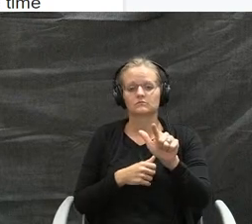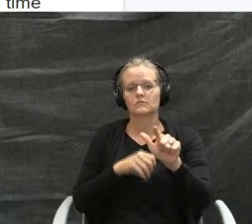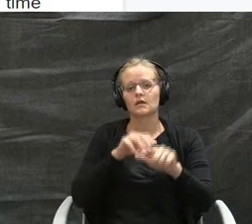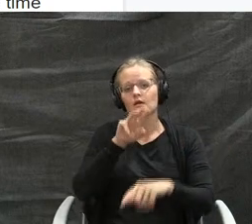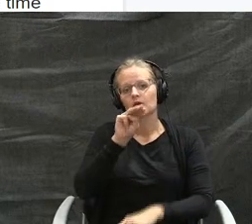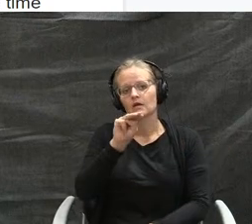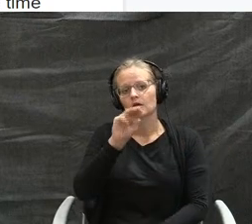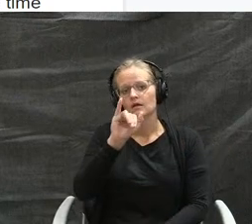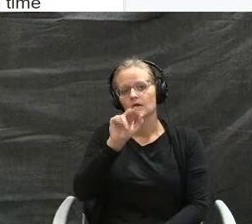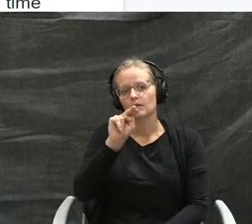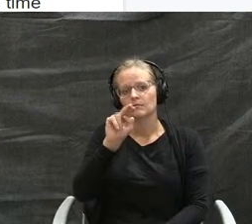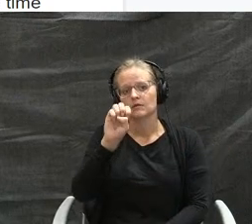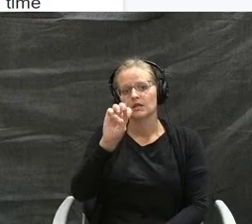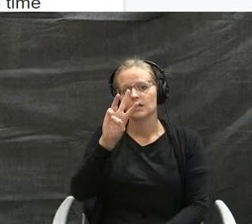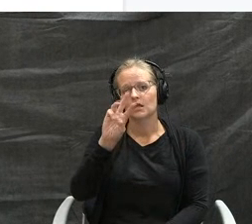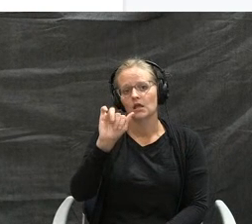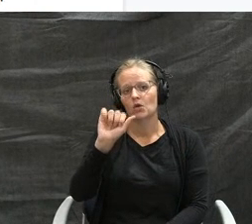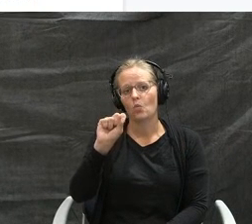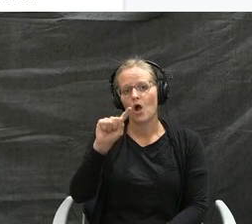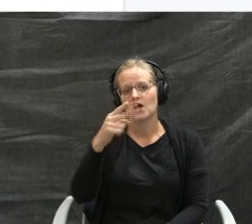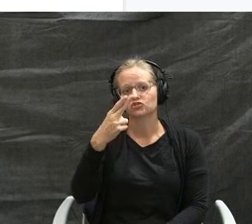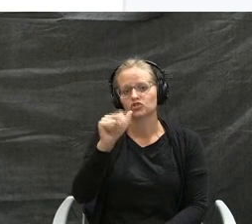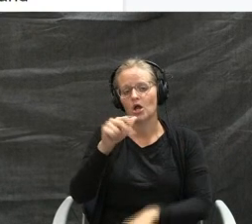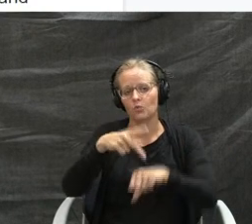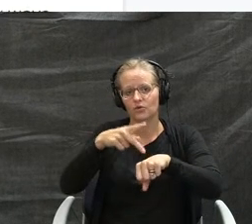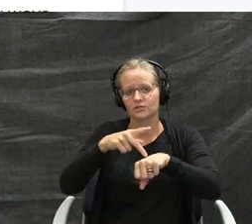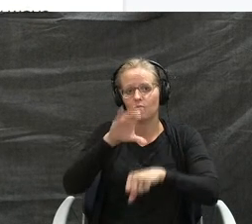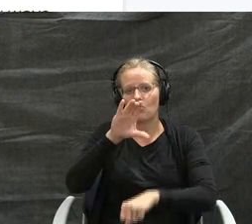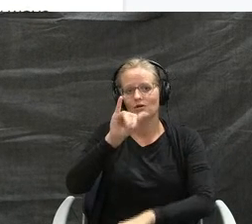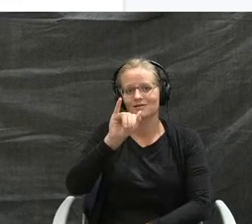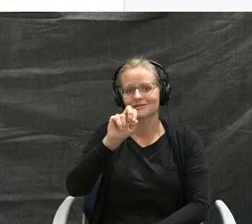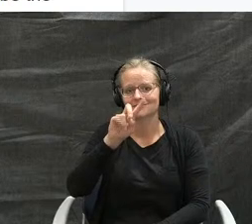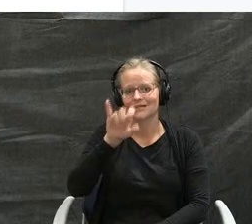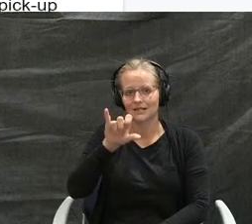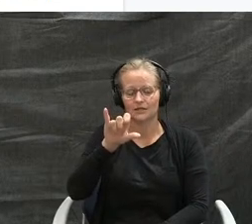you, Cindy. So the elevator version of our option. There are